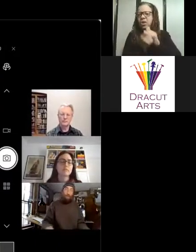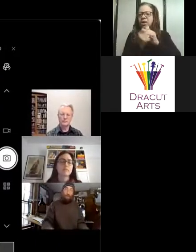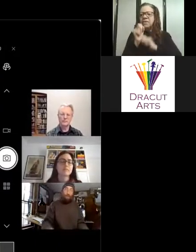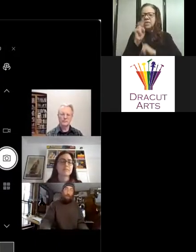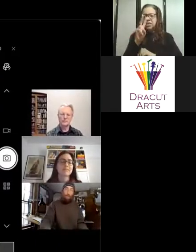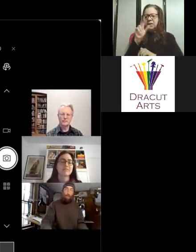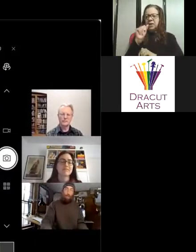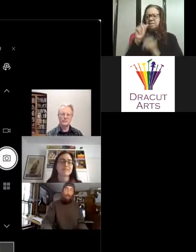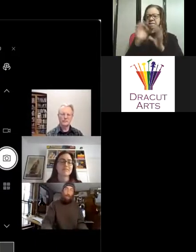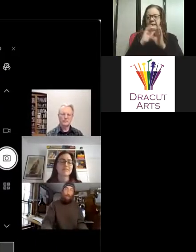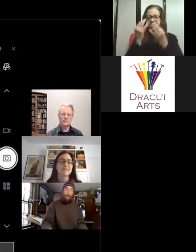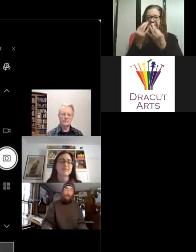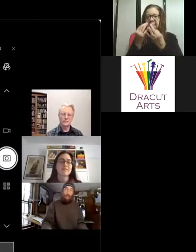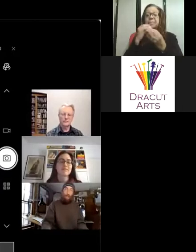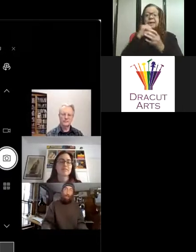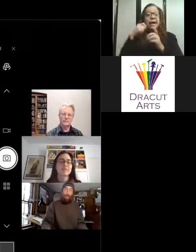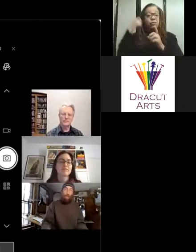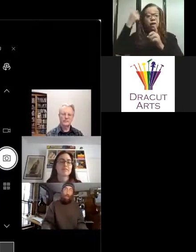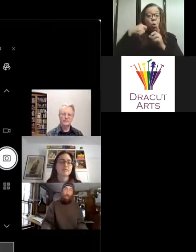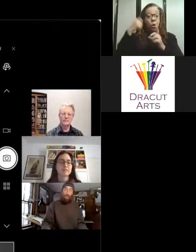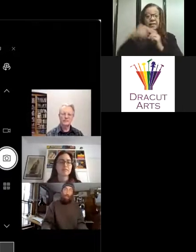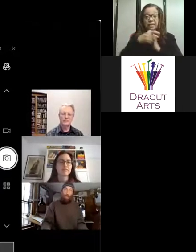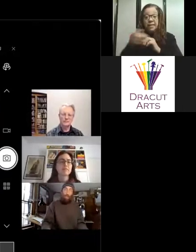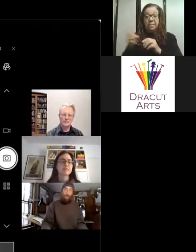by claiming to be uh Confederate soldiers.